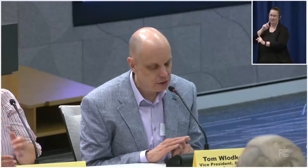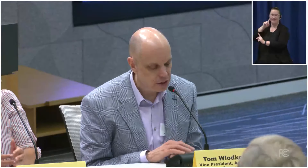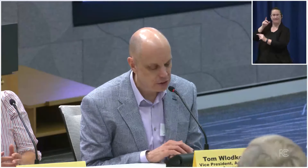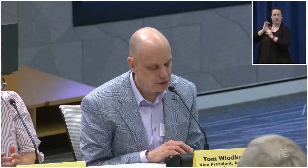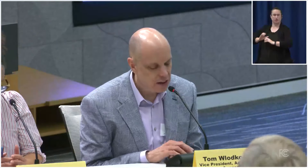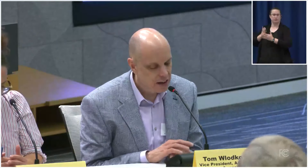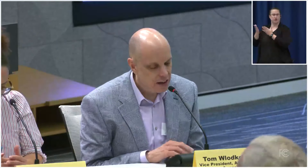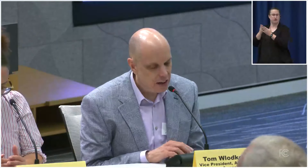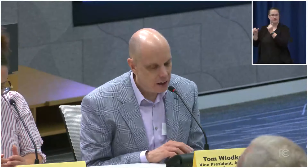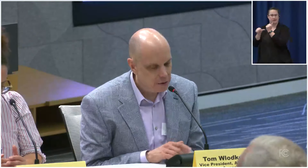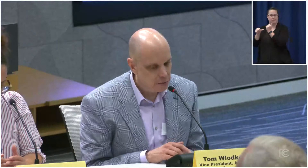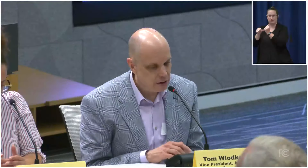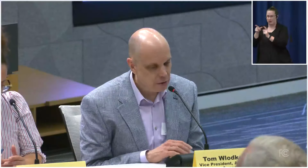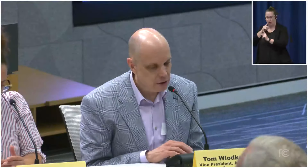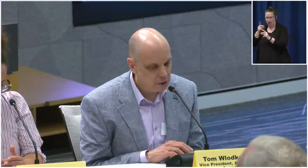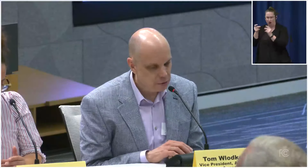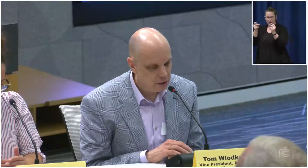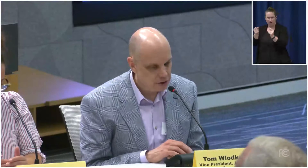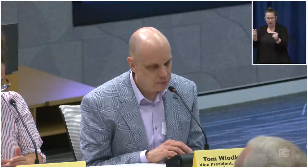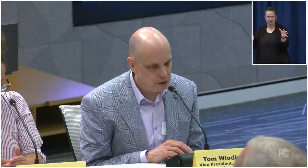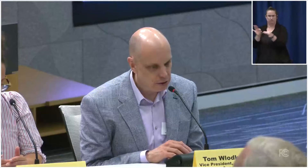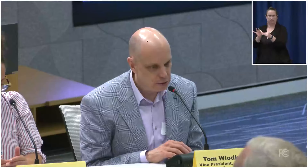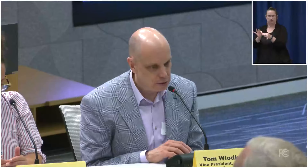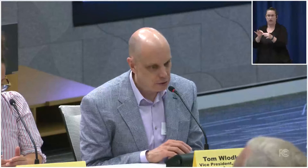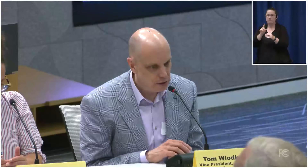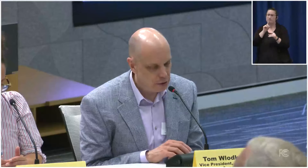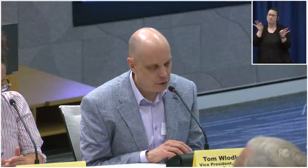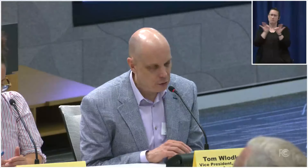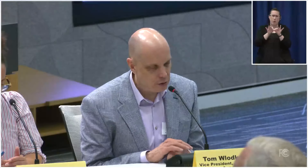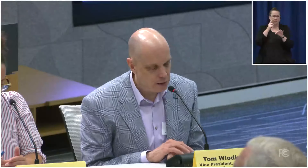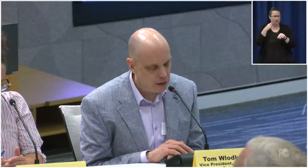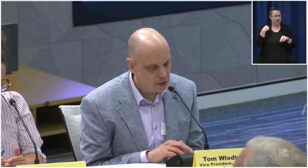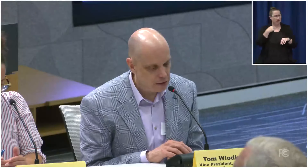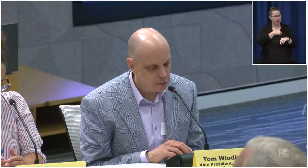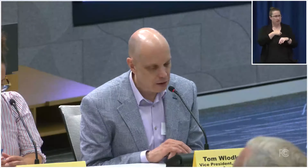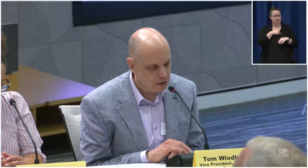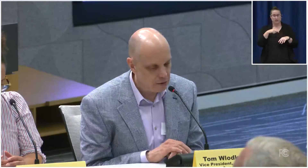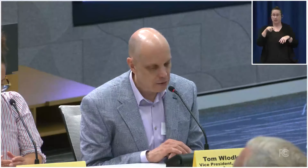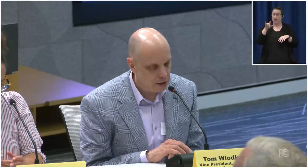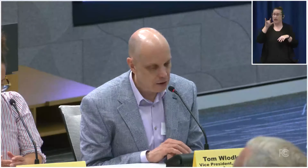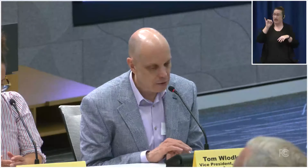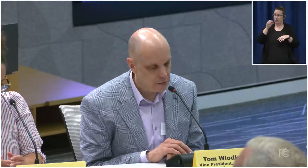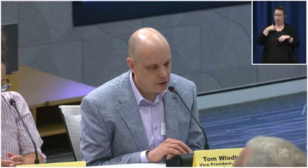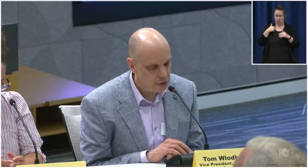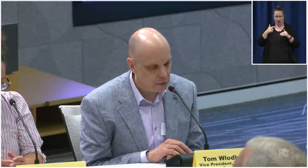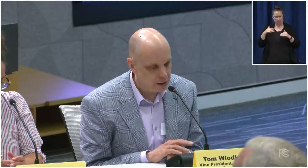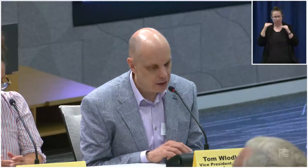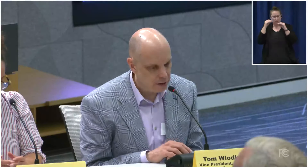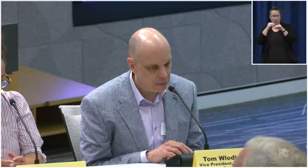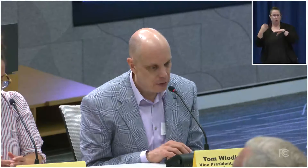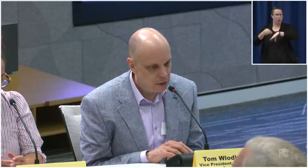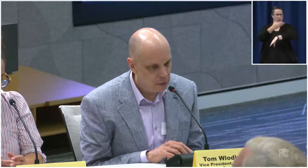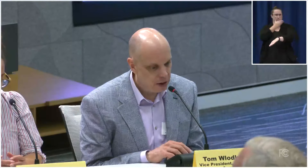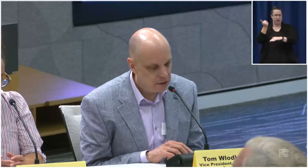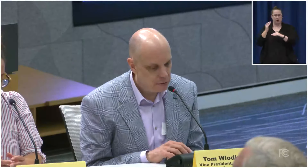VIDEOPHONE OF 1-800- FOR EXAMPLE THROUGH A VIDEOPHONE THEY WILL DIRECTLY CONNECT